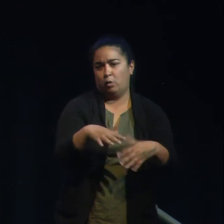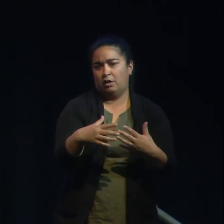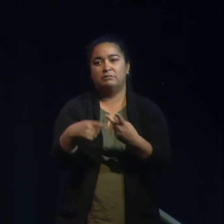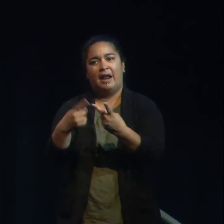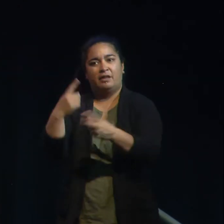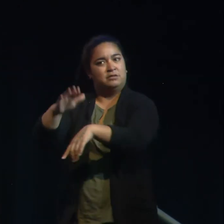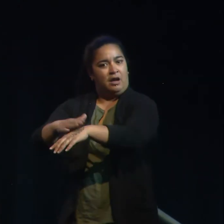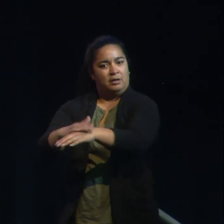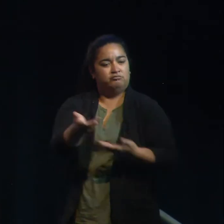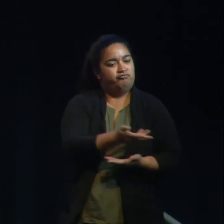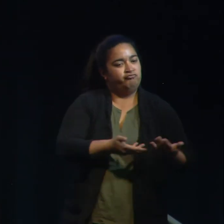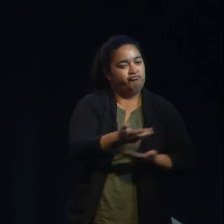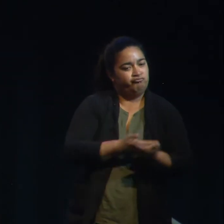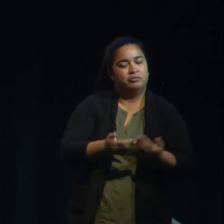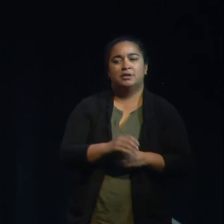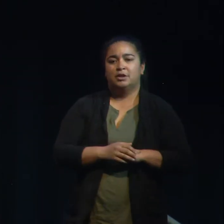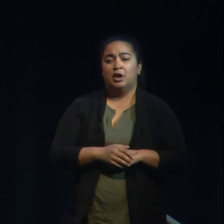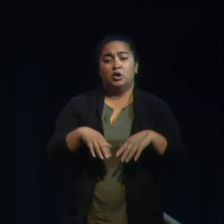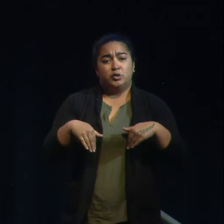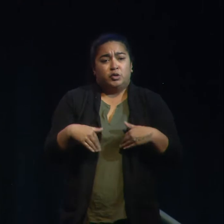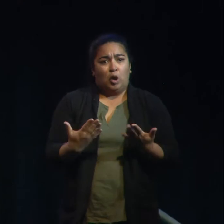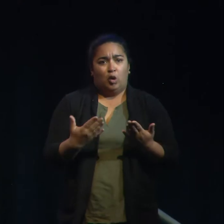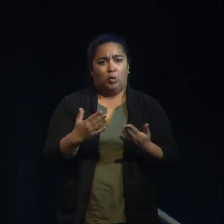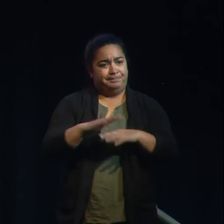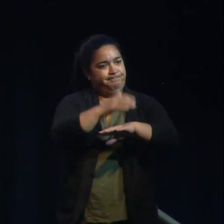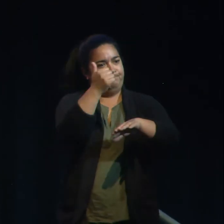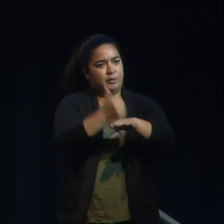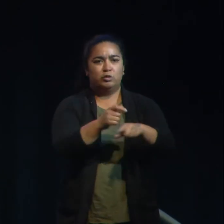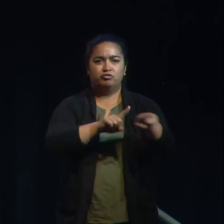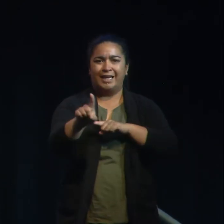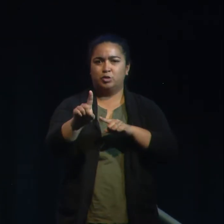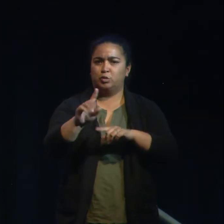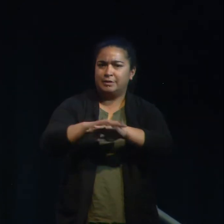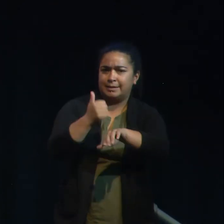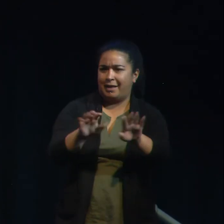So it was - our framing was very much about transitioning to a low emissions economy.